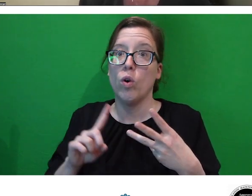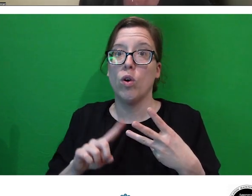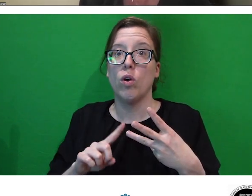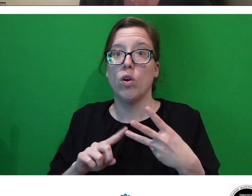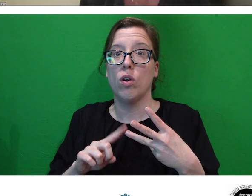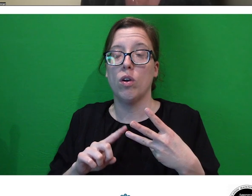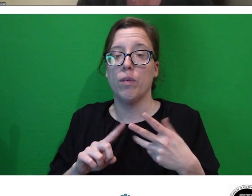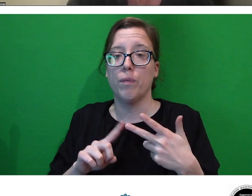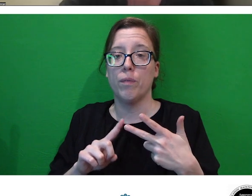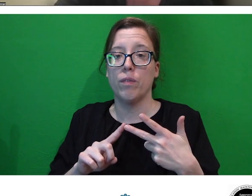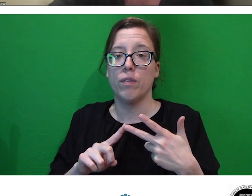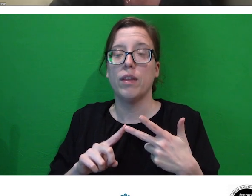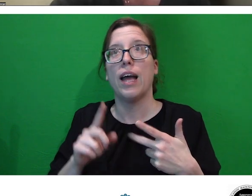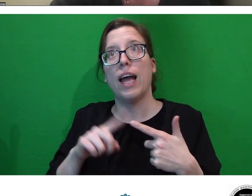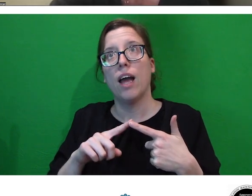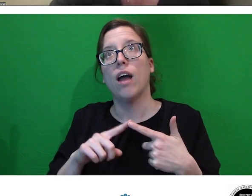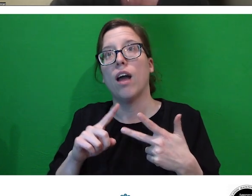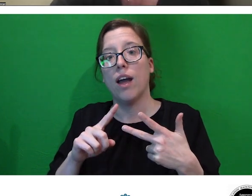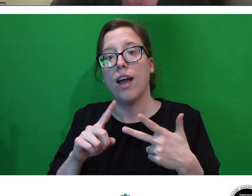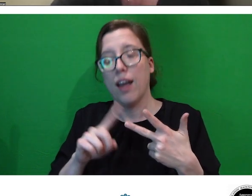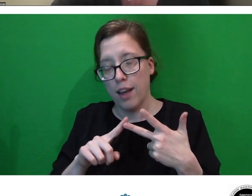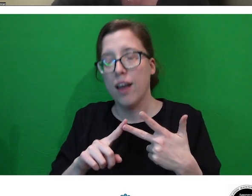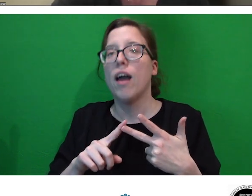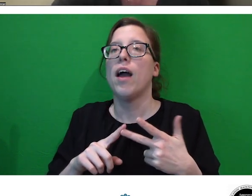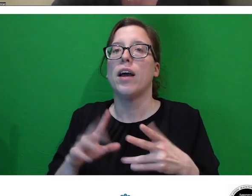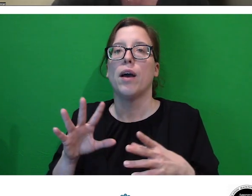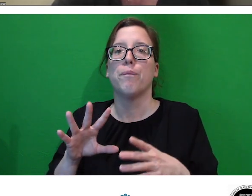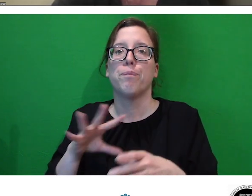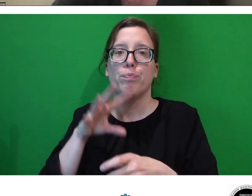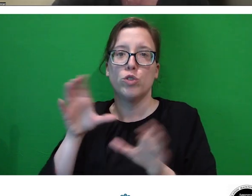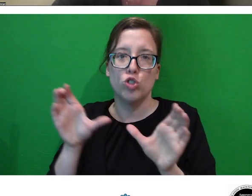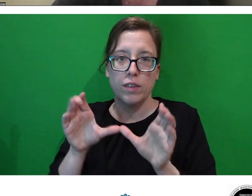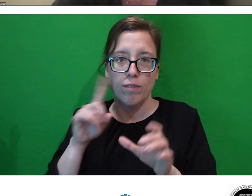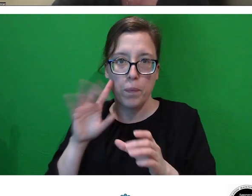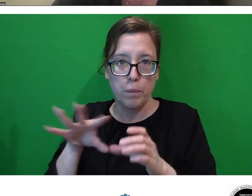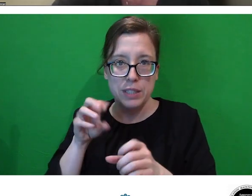just a post-survey, a follow-up. If you would like CEUs,